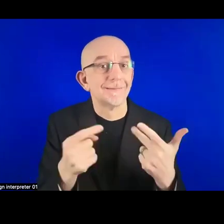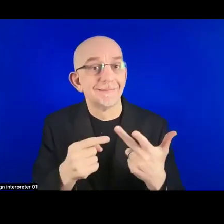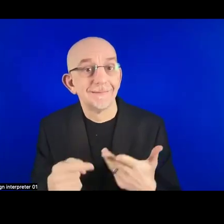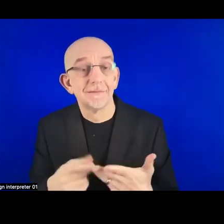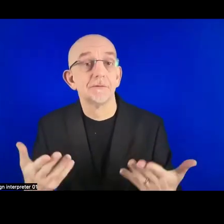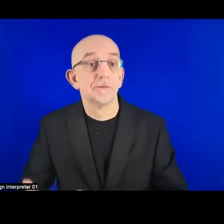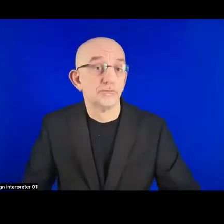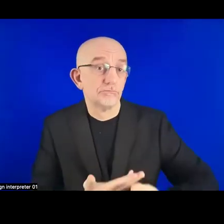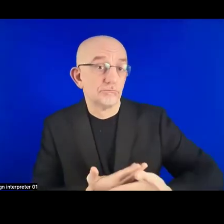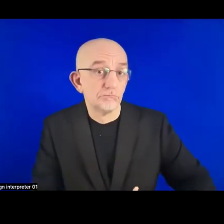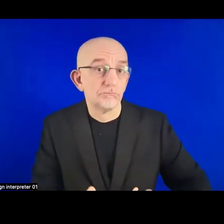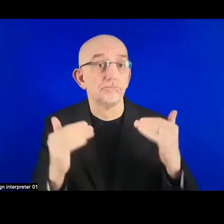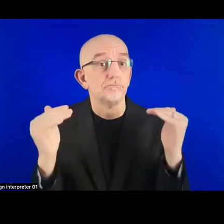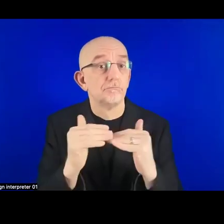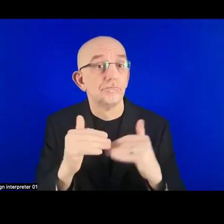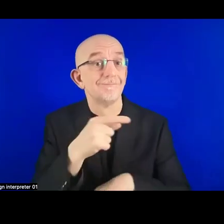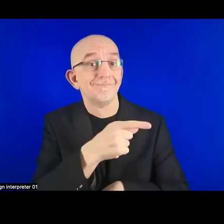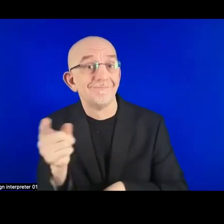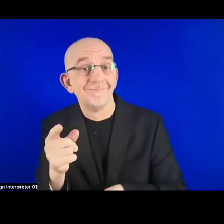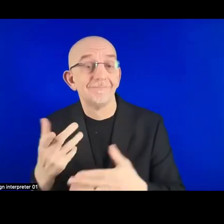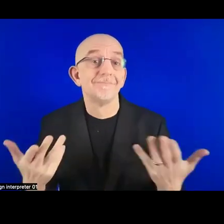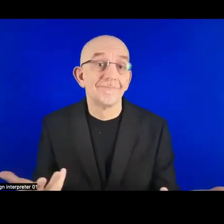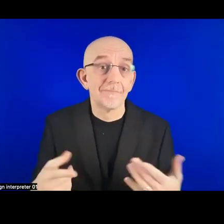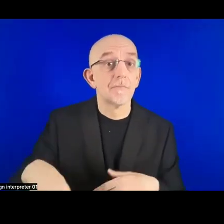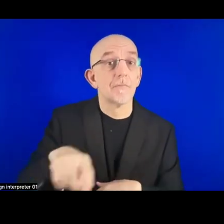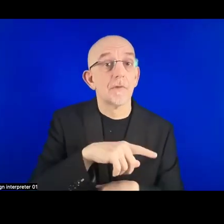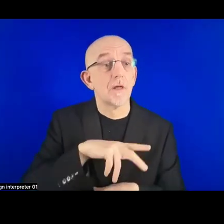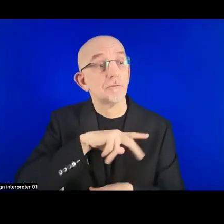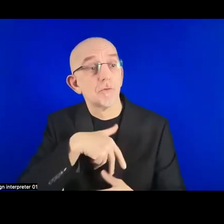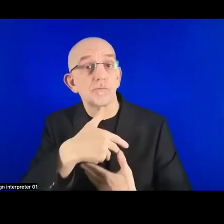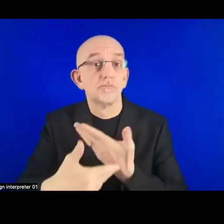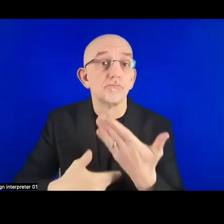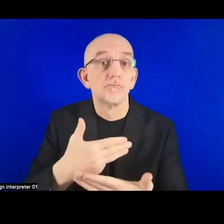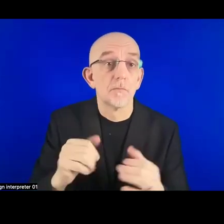of Persons with Disabilities in lots of domestic contexts. I am also very interested